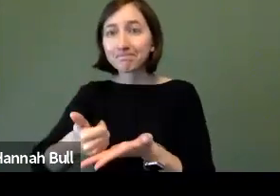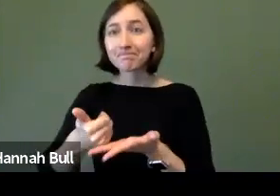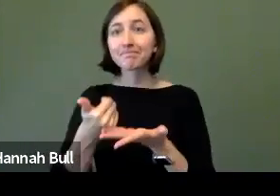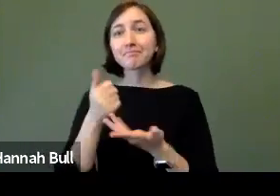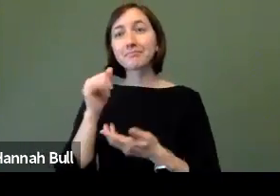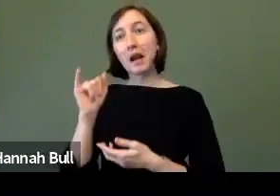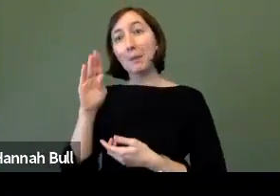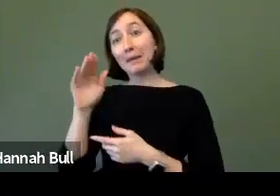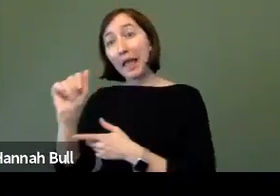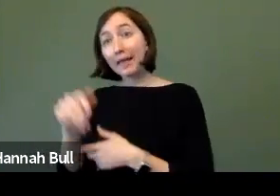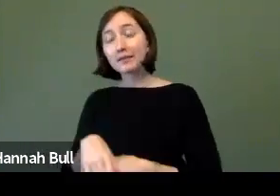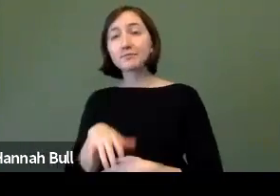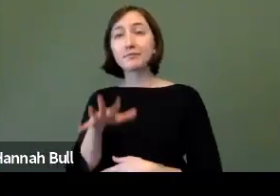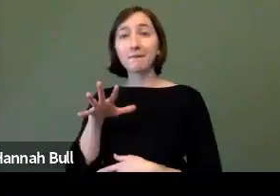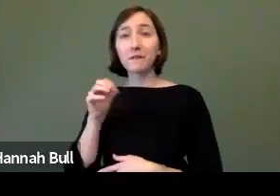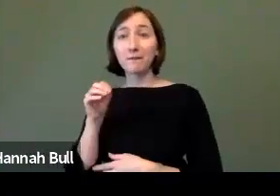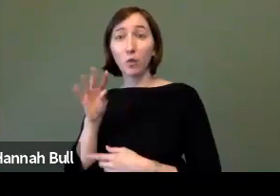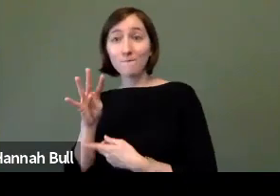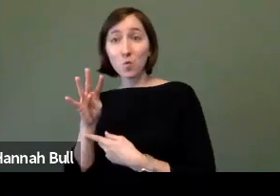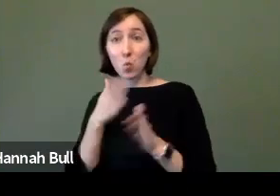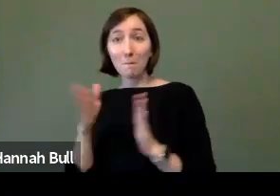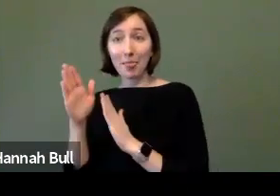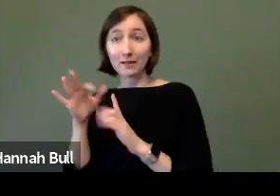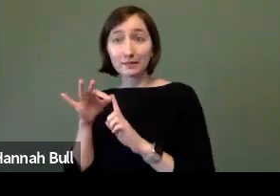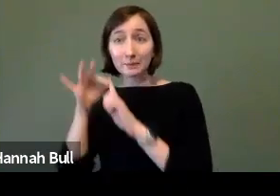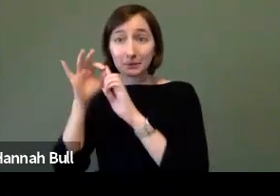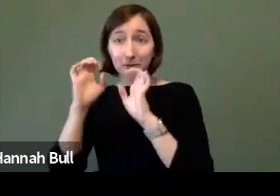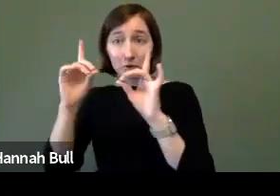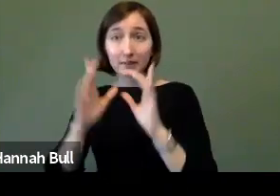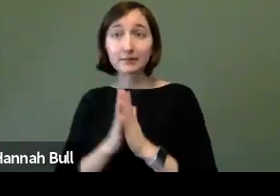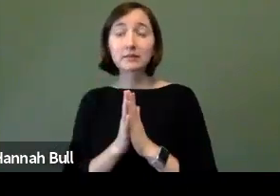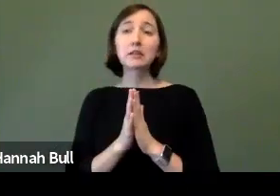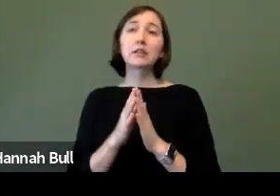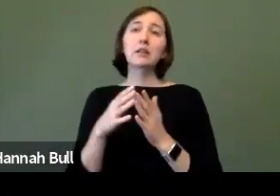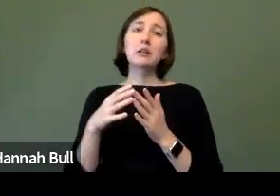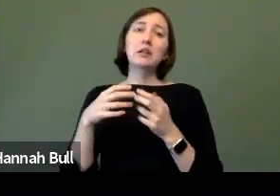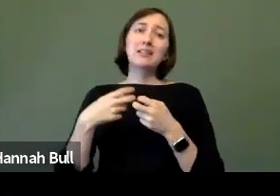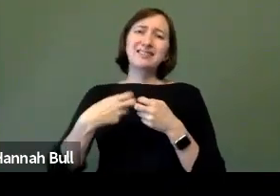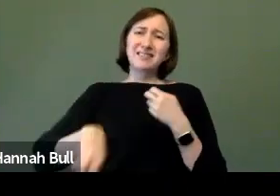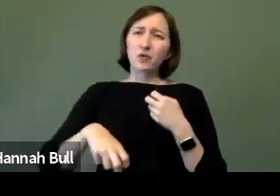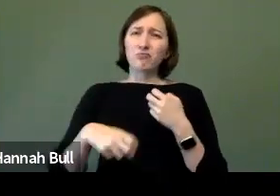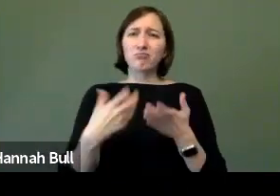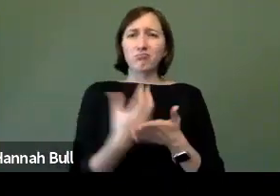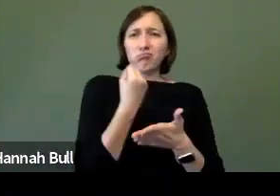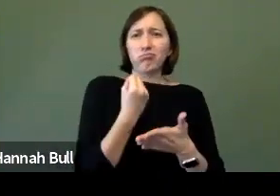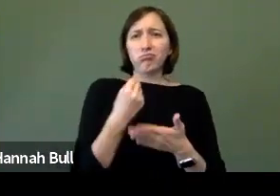or their 504 plans in order to get the supports that they need in a virtual environment,